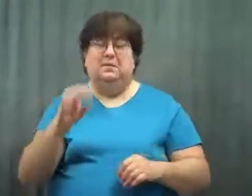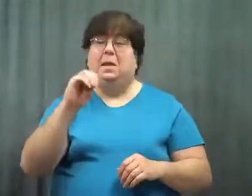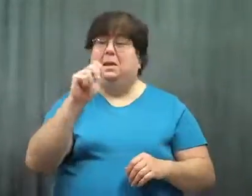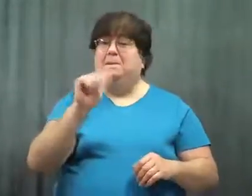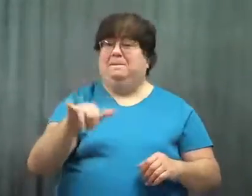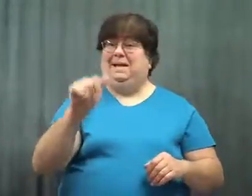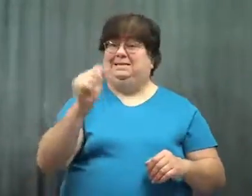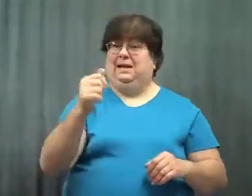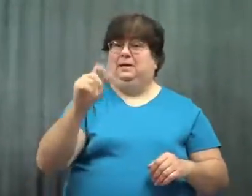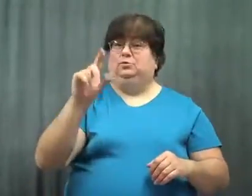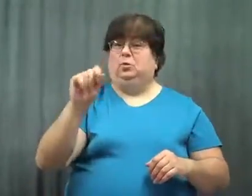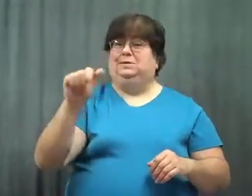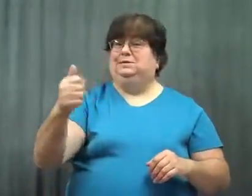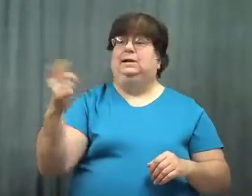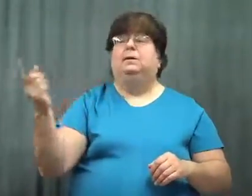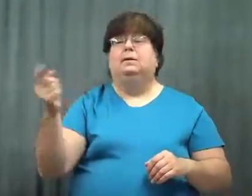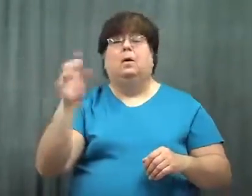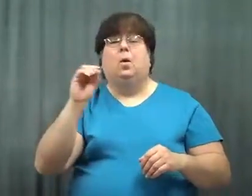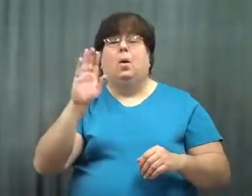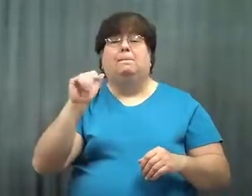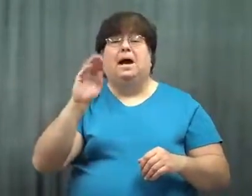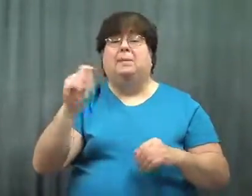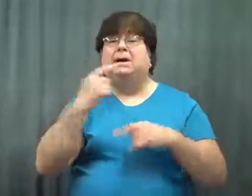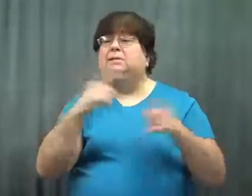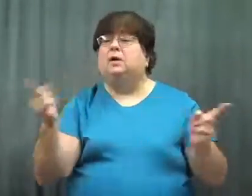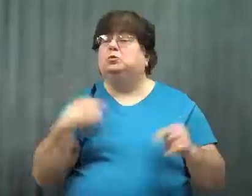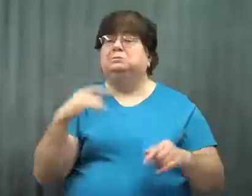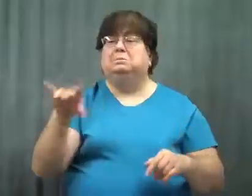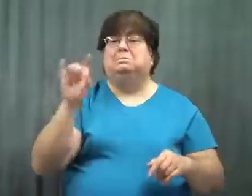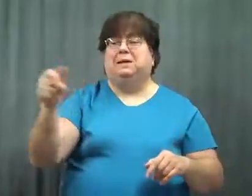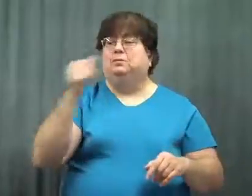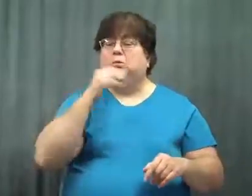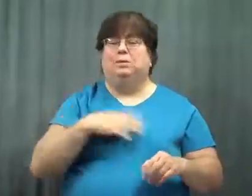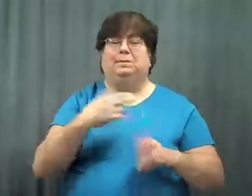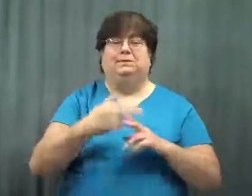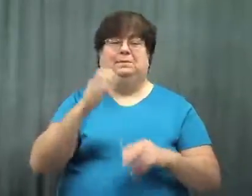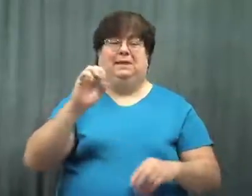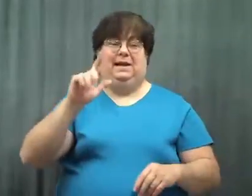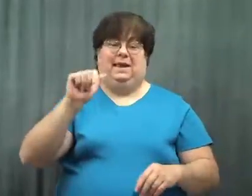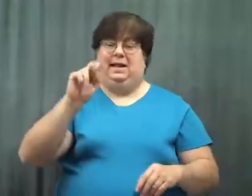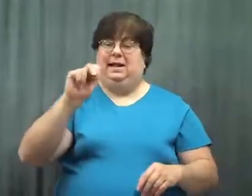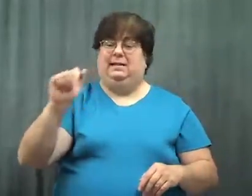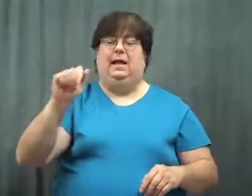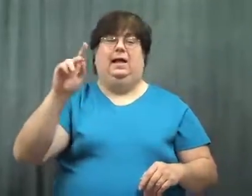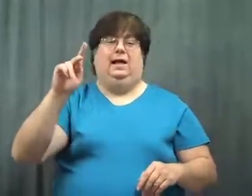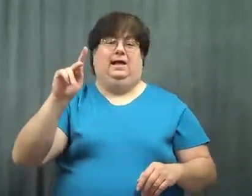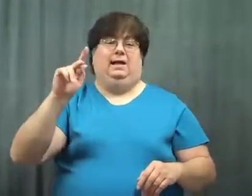In May of 2010, Obama announced Elana Kagan as his choice.